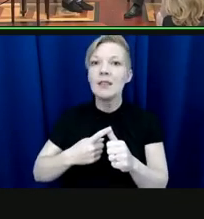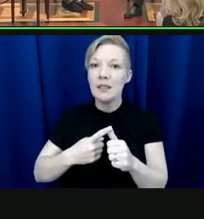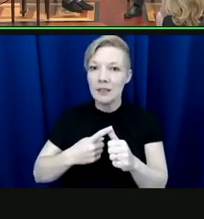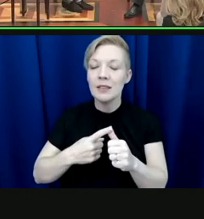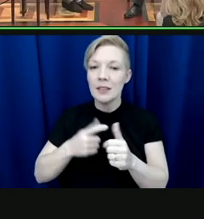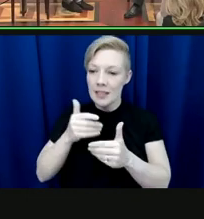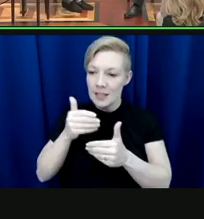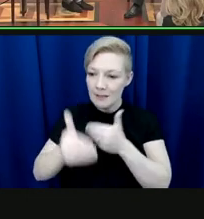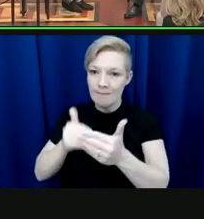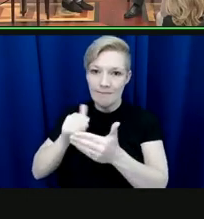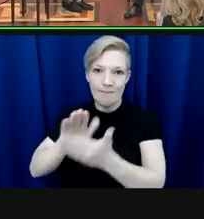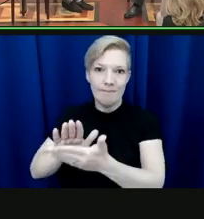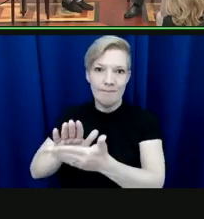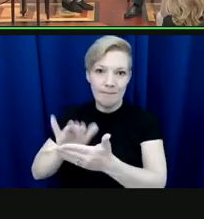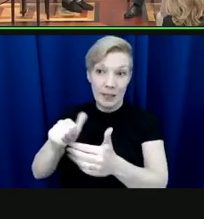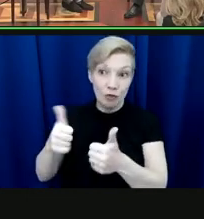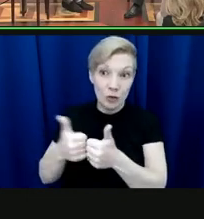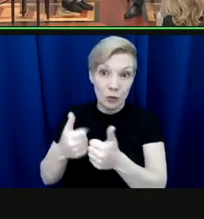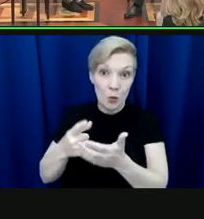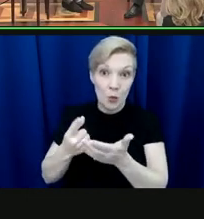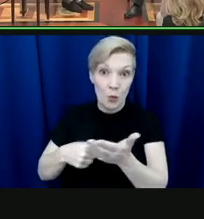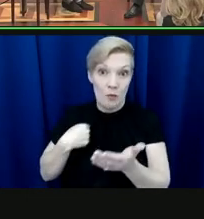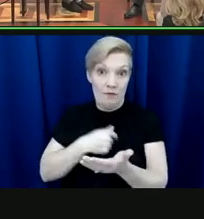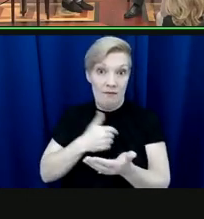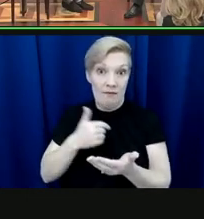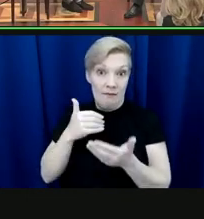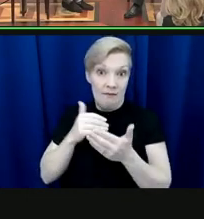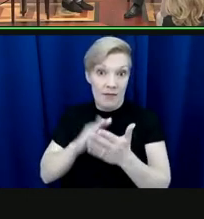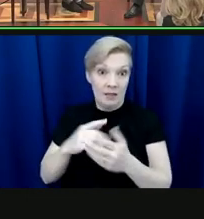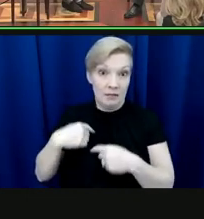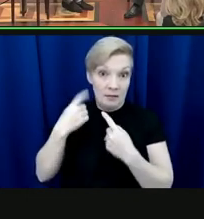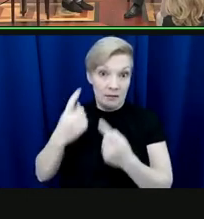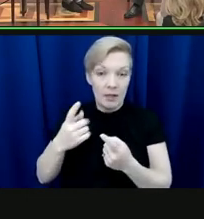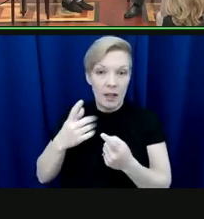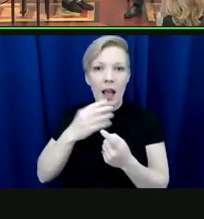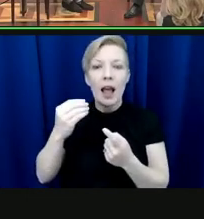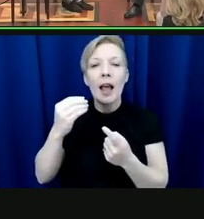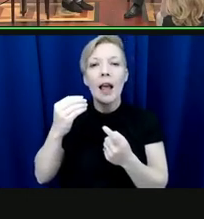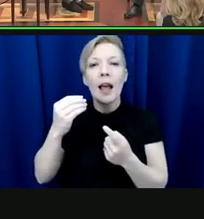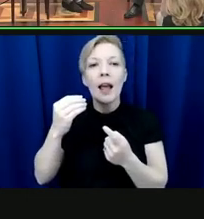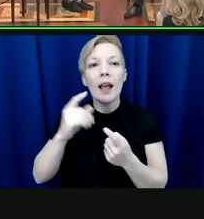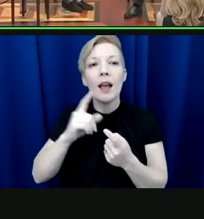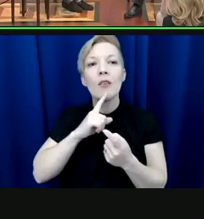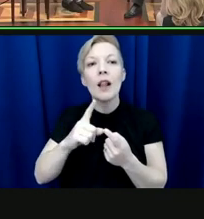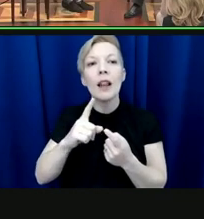and really the challenges that we face in a really compelling set of materials today